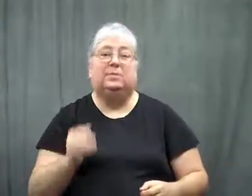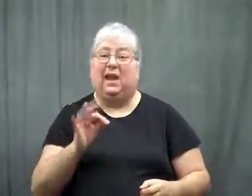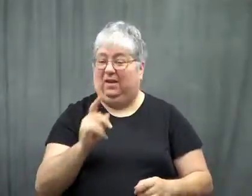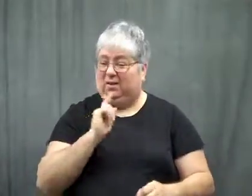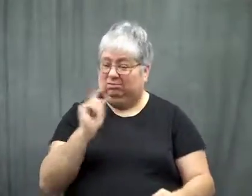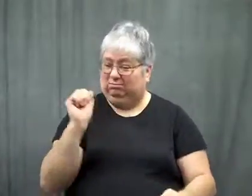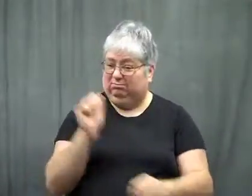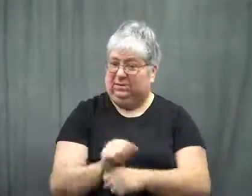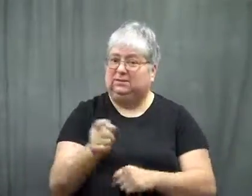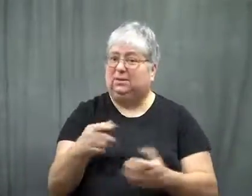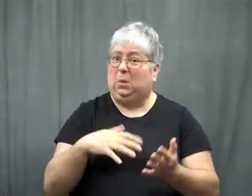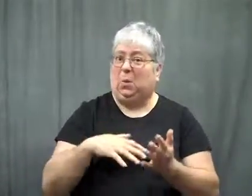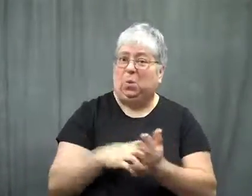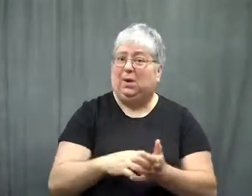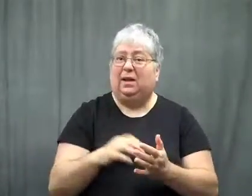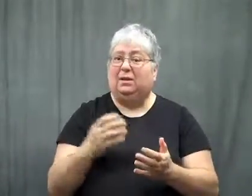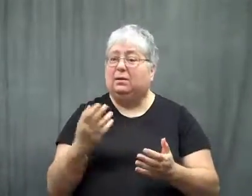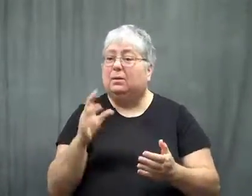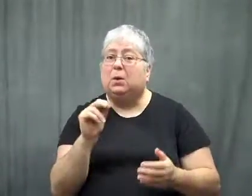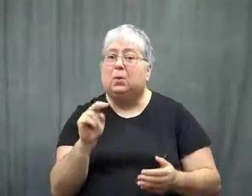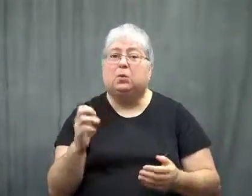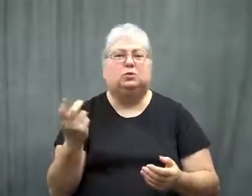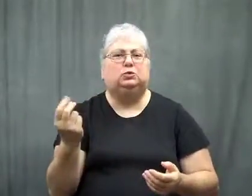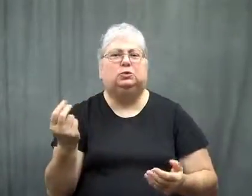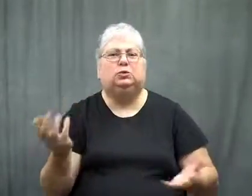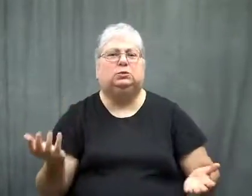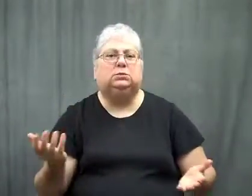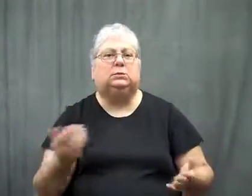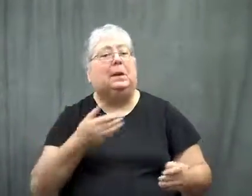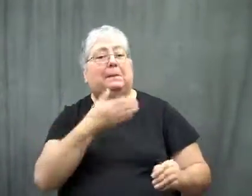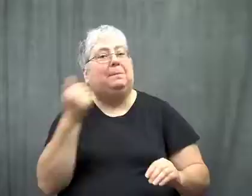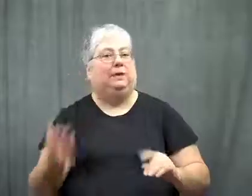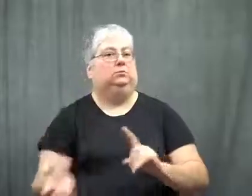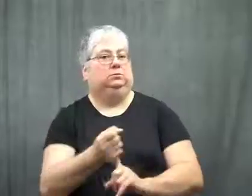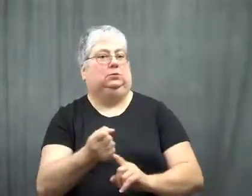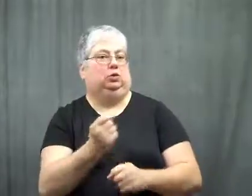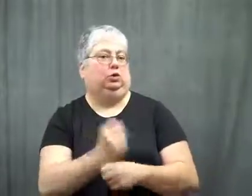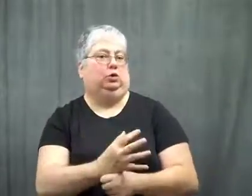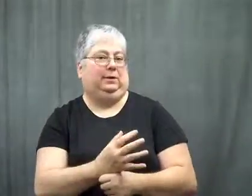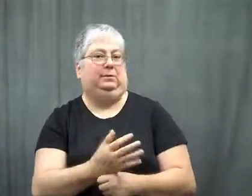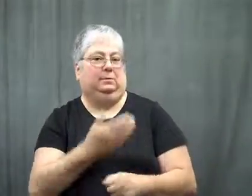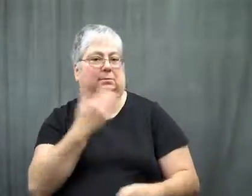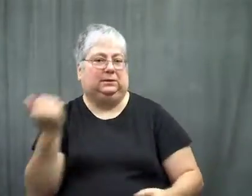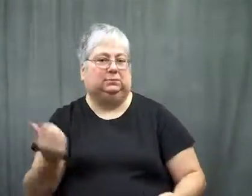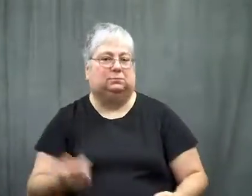If you do have osteoporosis, what can you do? It's best to catch it early.